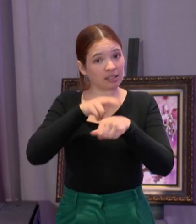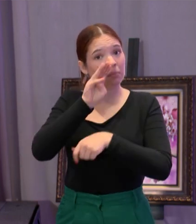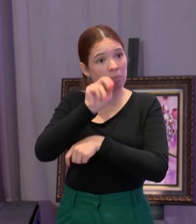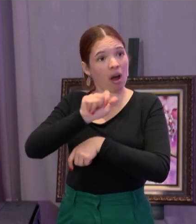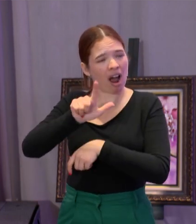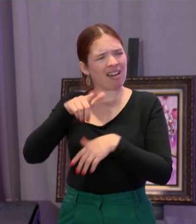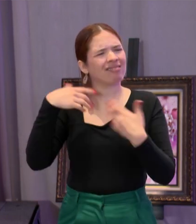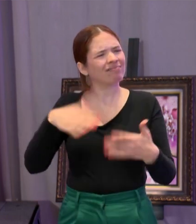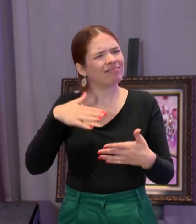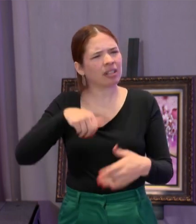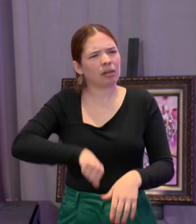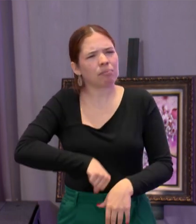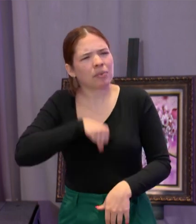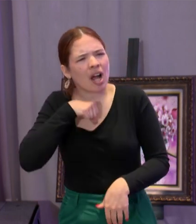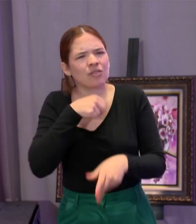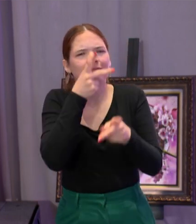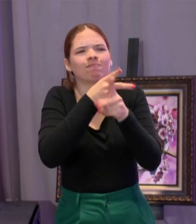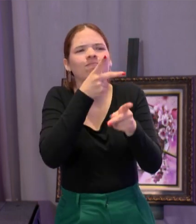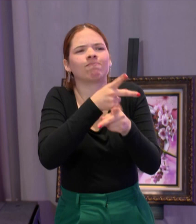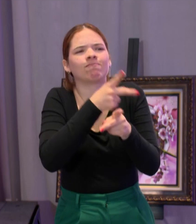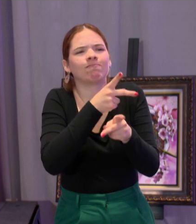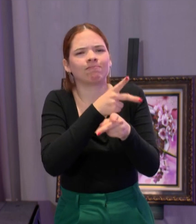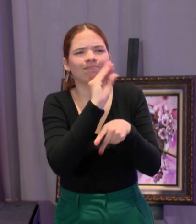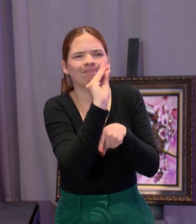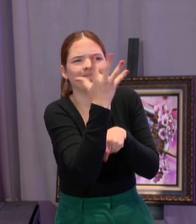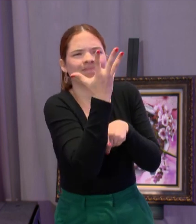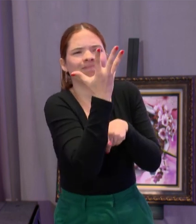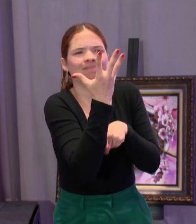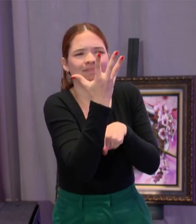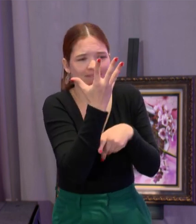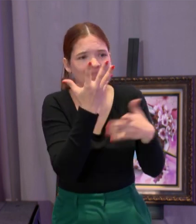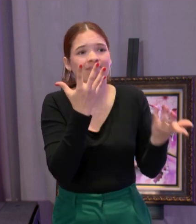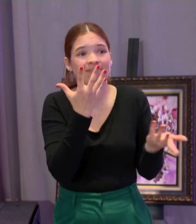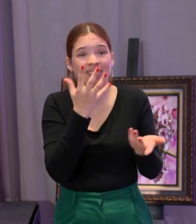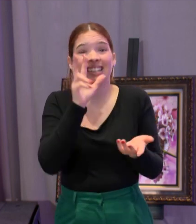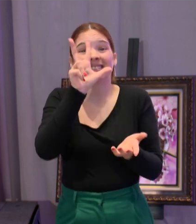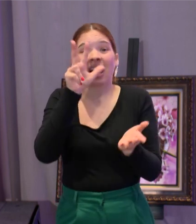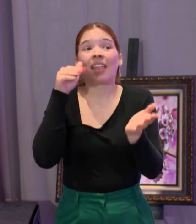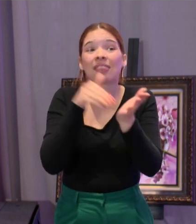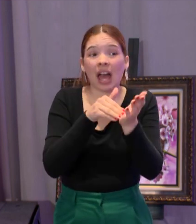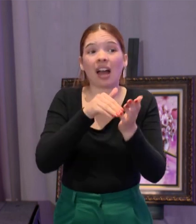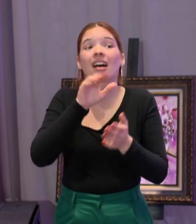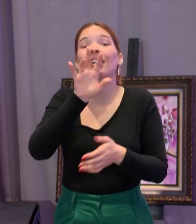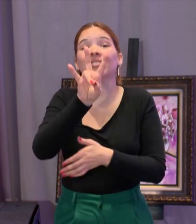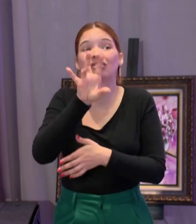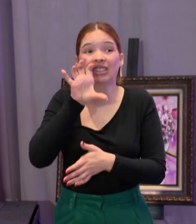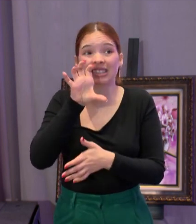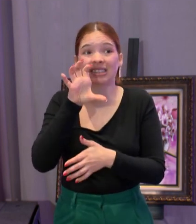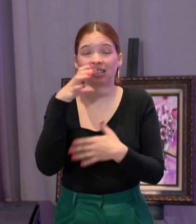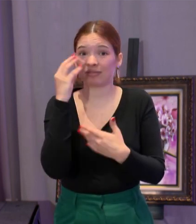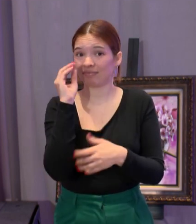CARE FOR THE STARS OF THIS FESTIVAL, THE 3,700 CHERRY TREES WHICH ARE BOTH NATURAL AND